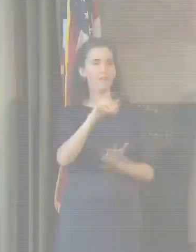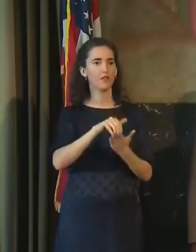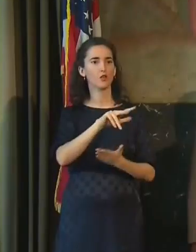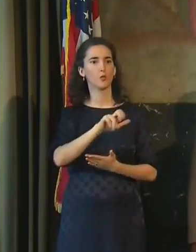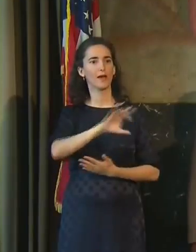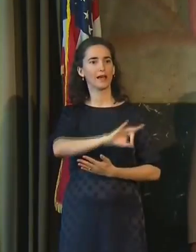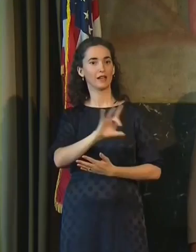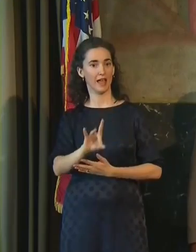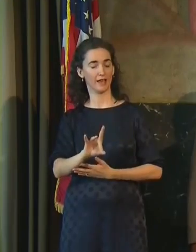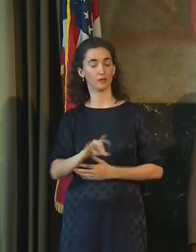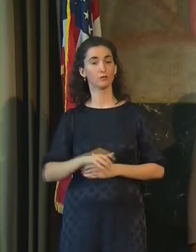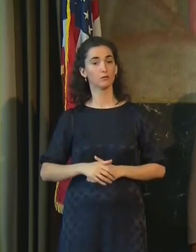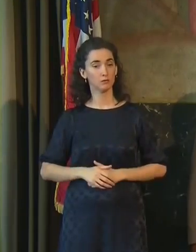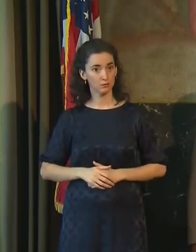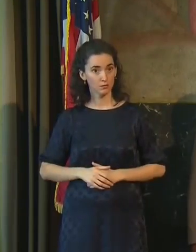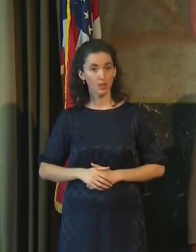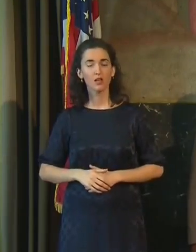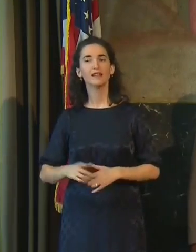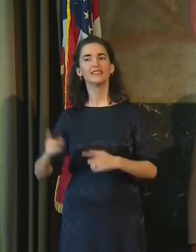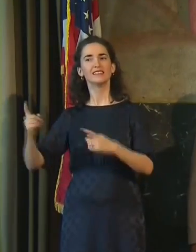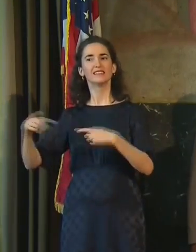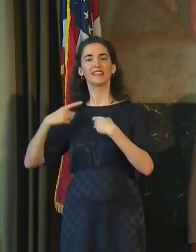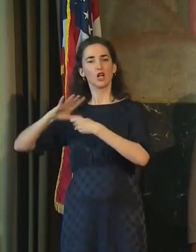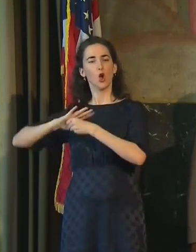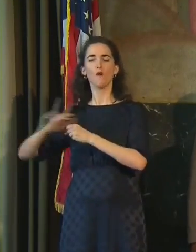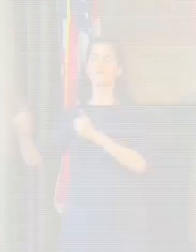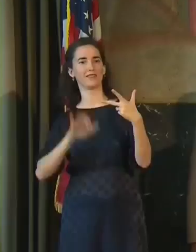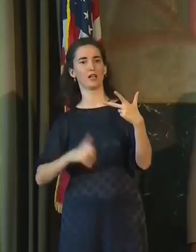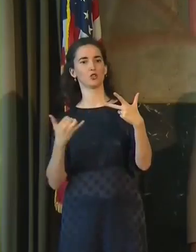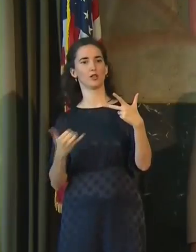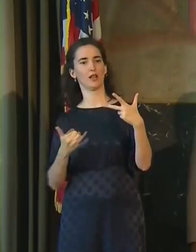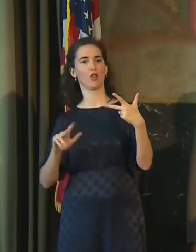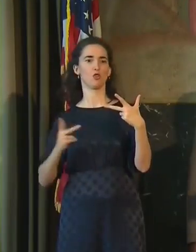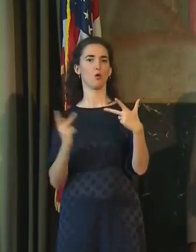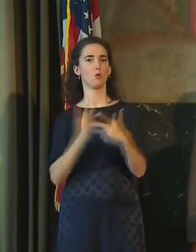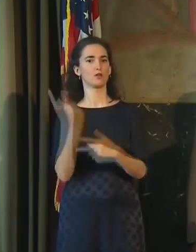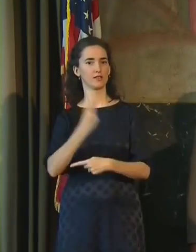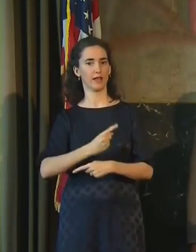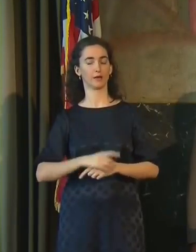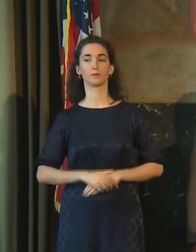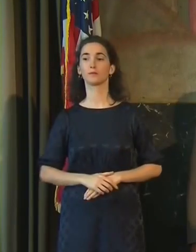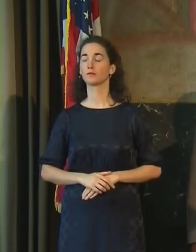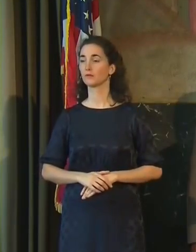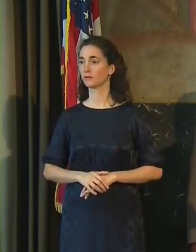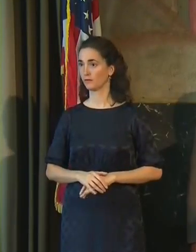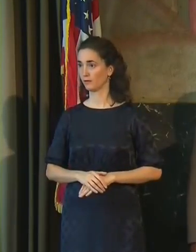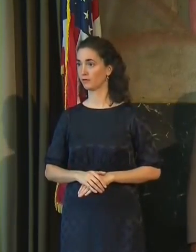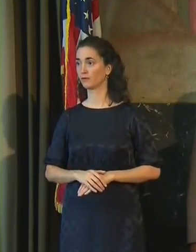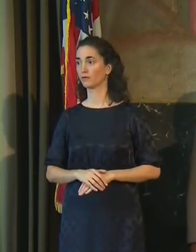THIS INCREASING TREND. Governor John Bel Edwards